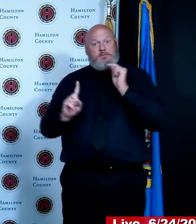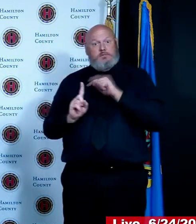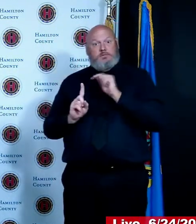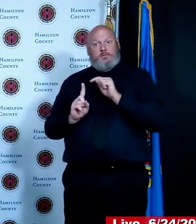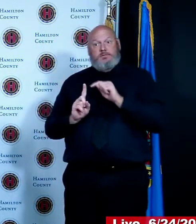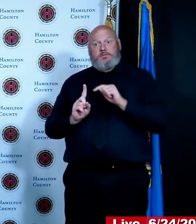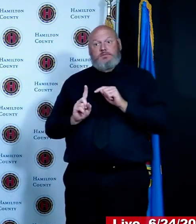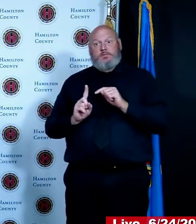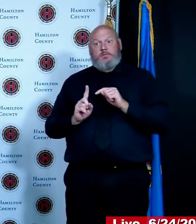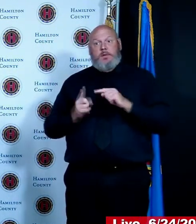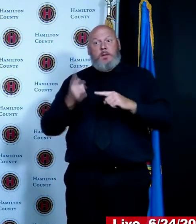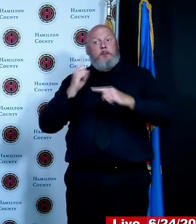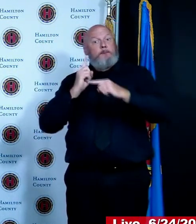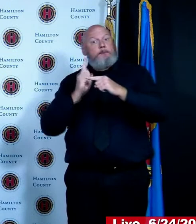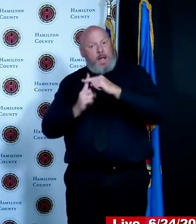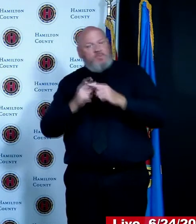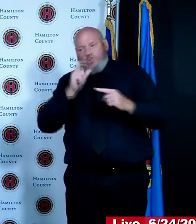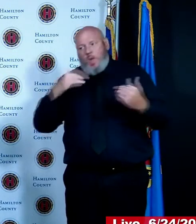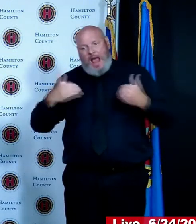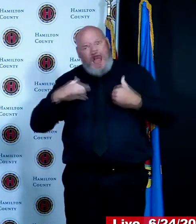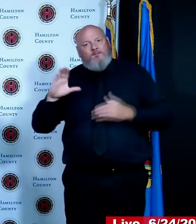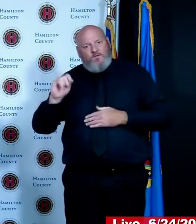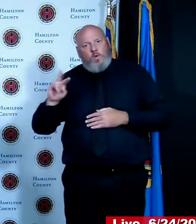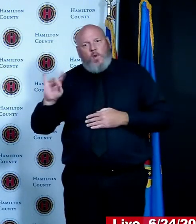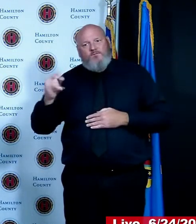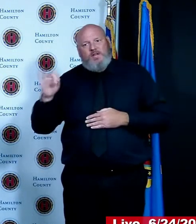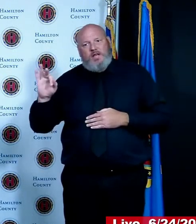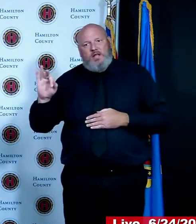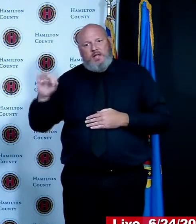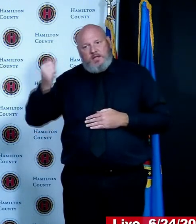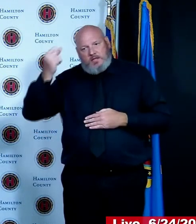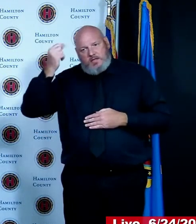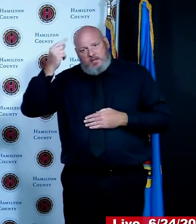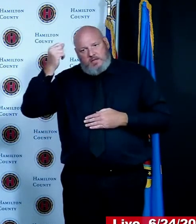are definitely also seeing hospitalizations increase as well the